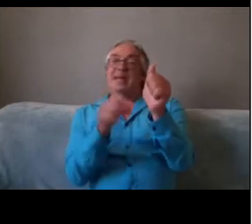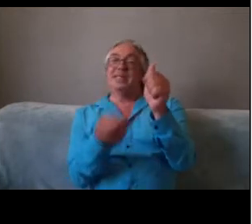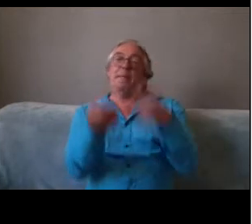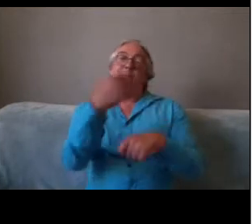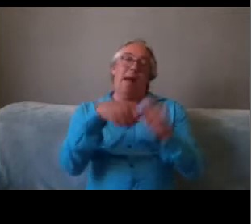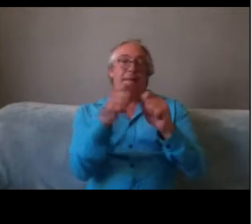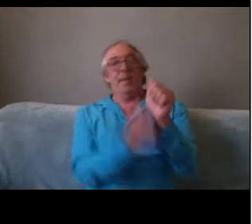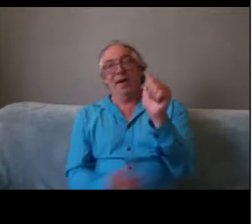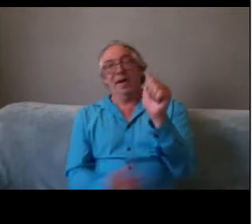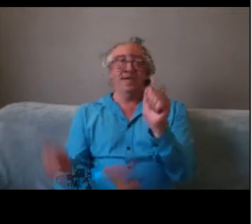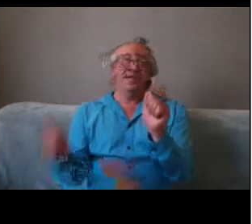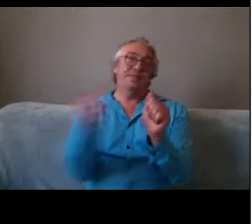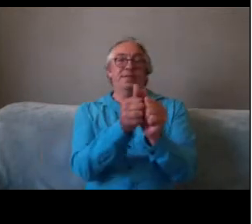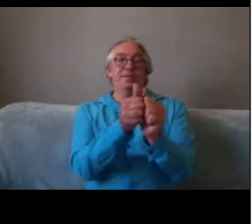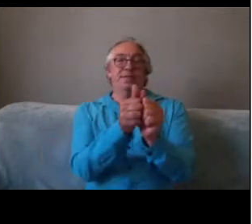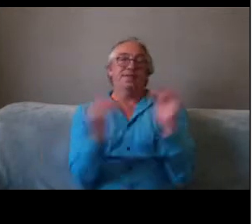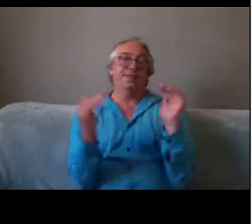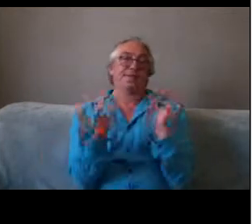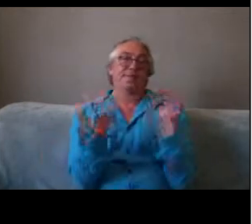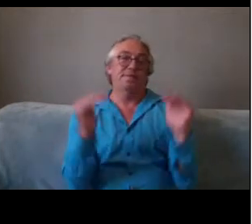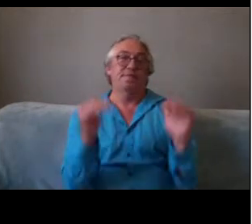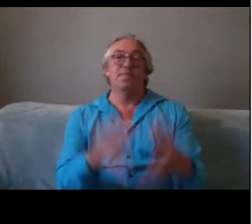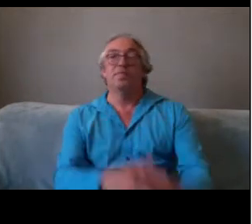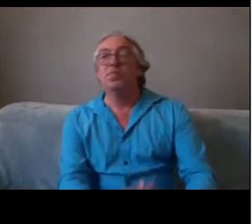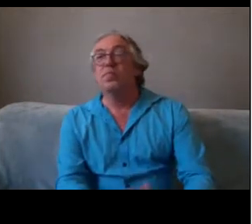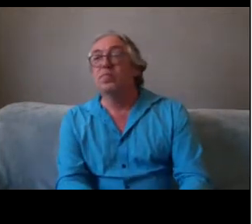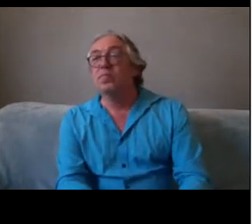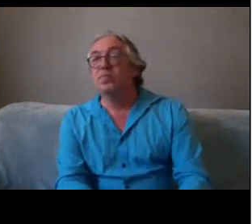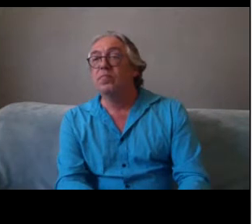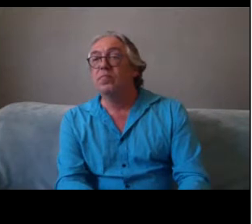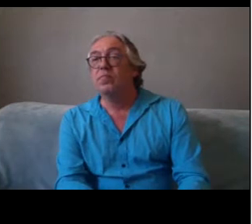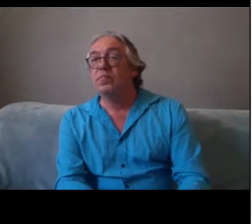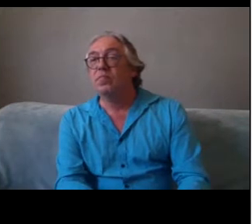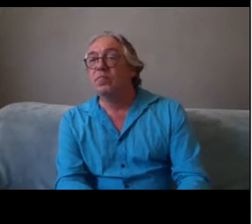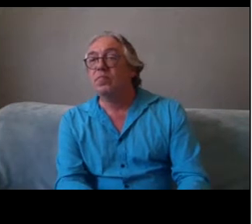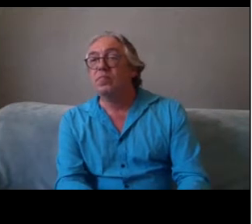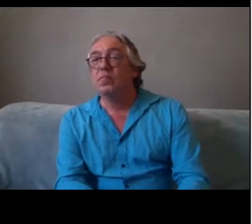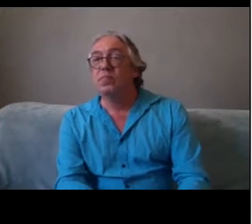We need to spread the information more to find it easier.